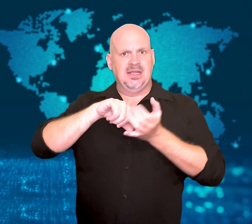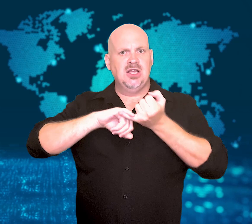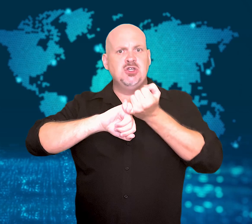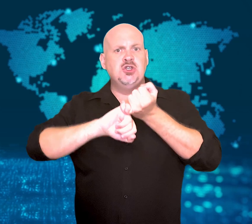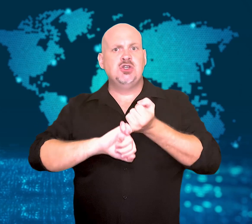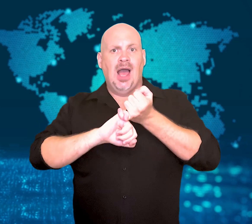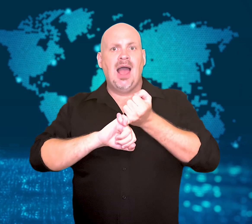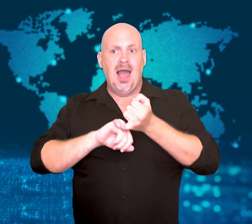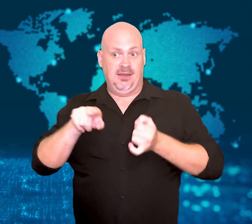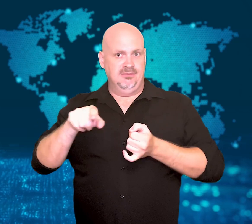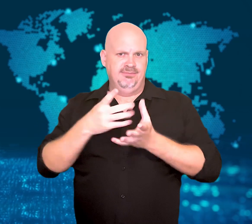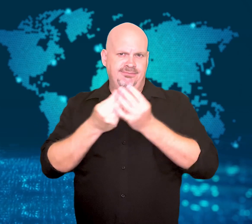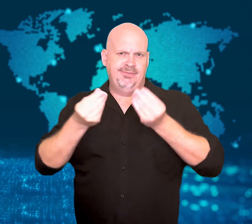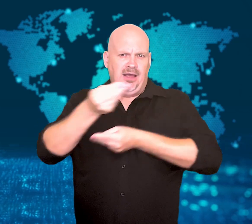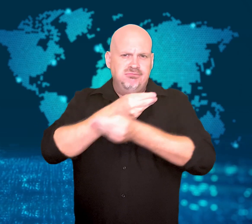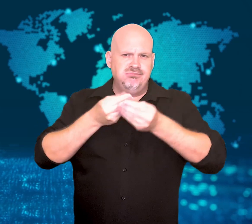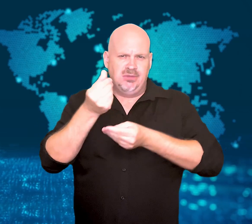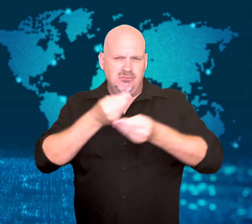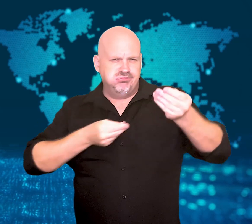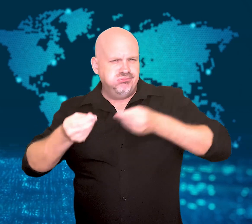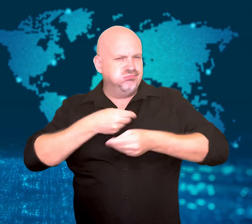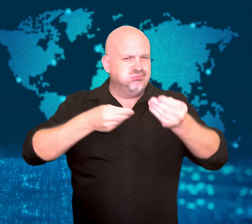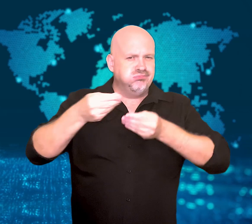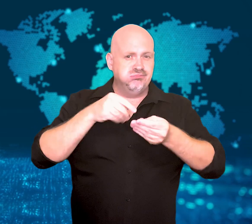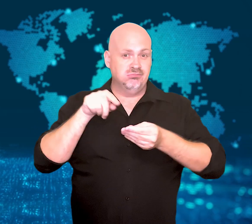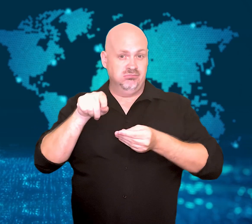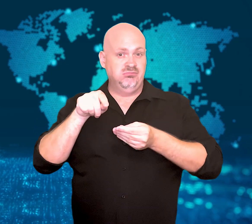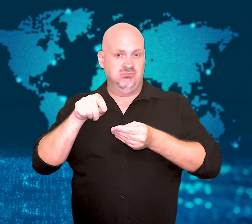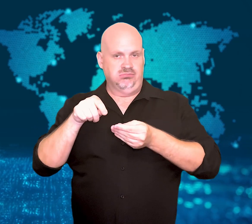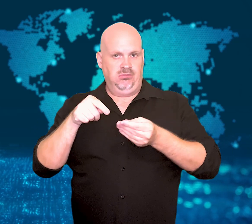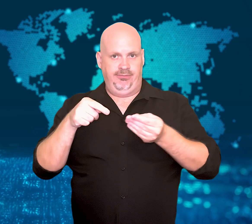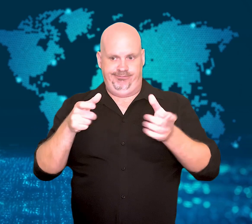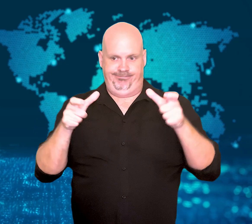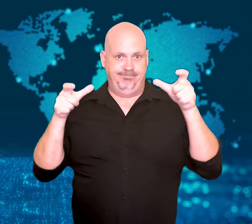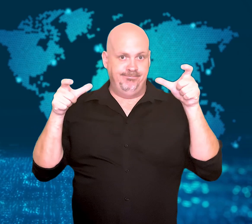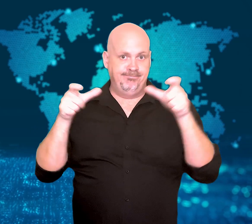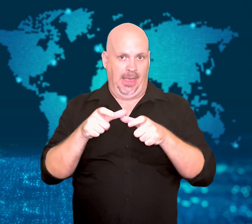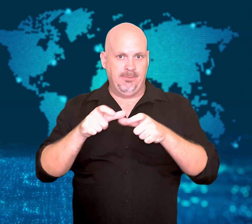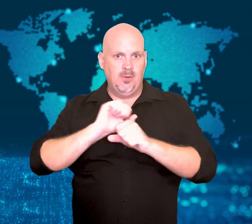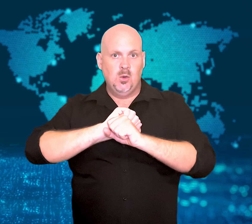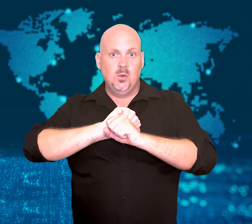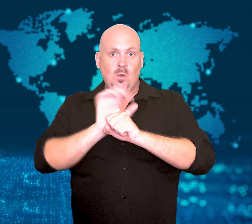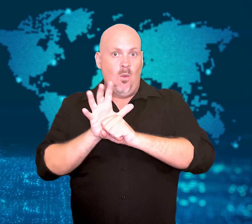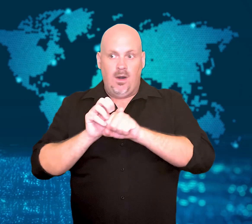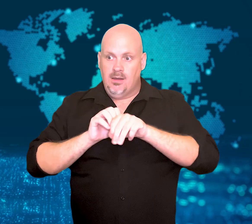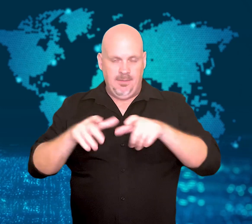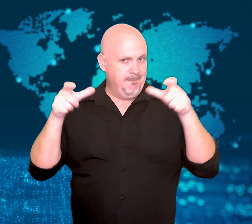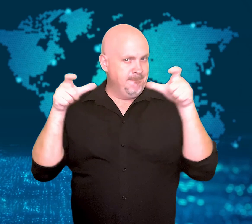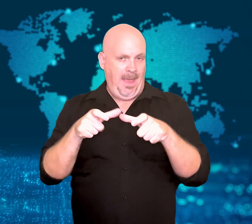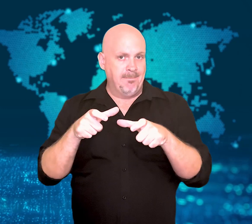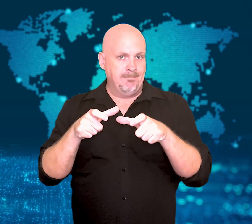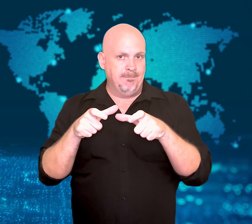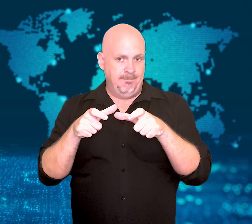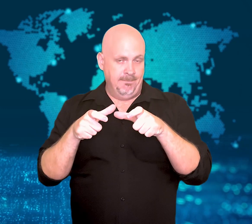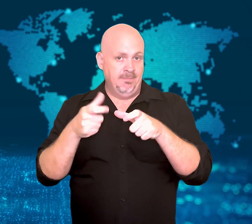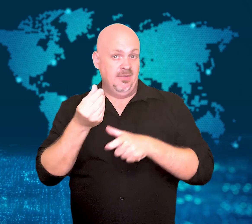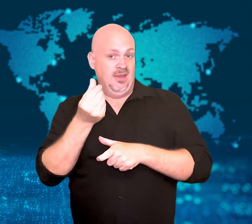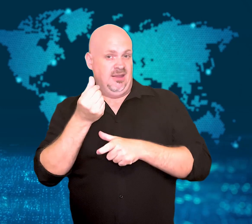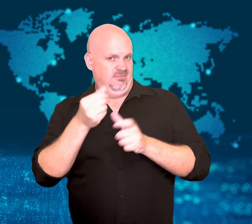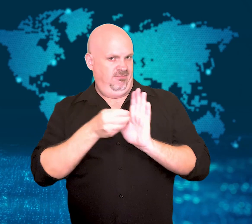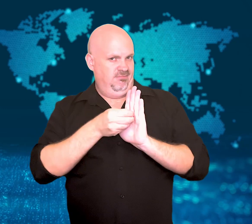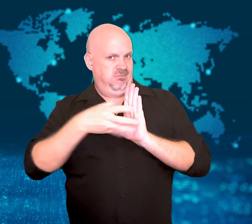The economy has suffered after Shanghai, the country's financial hub,